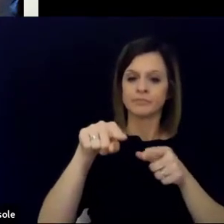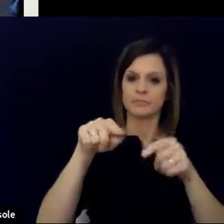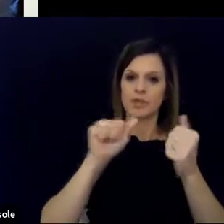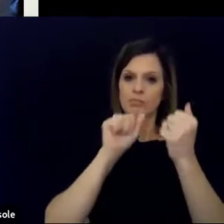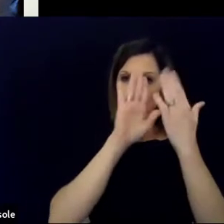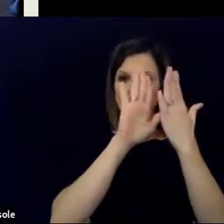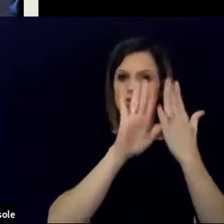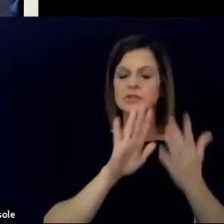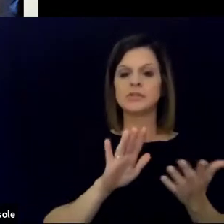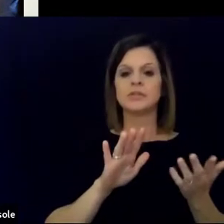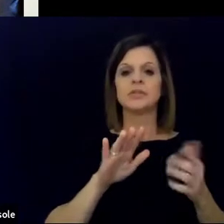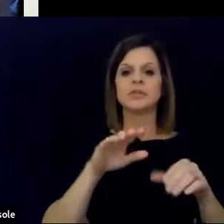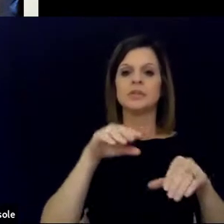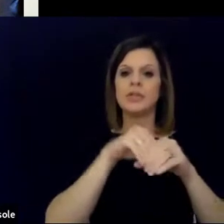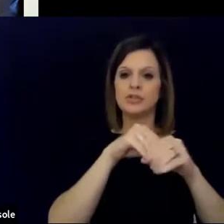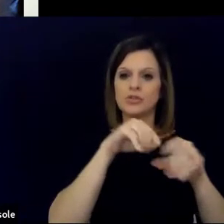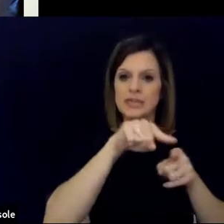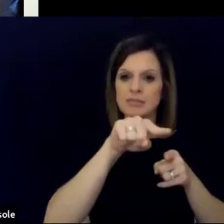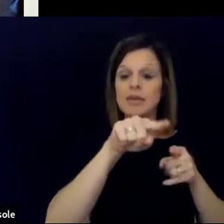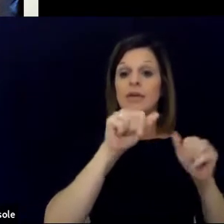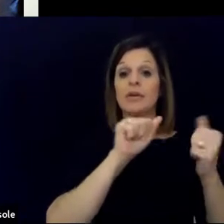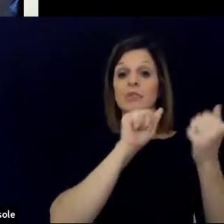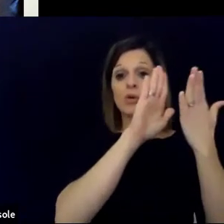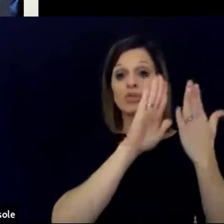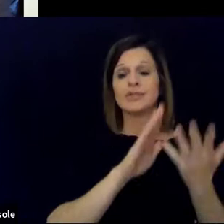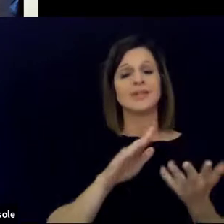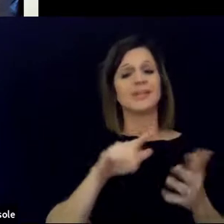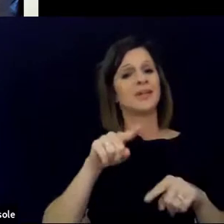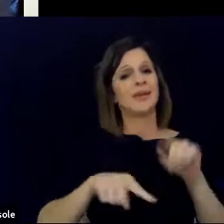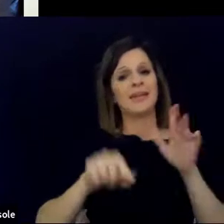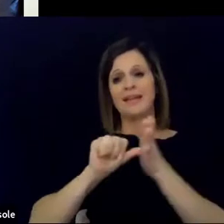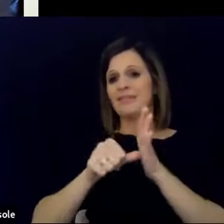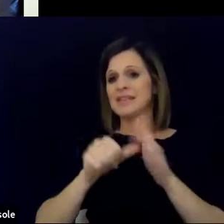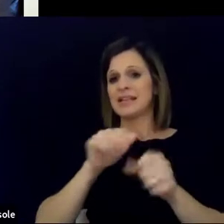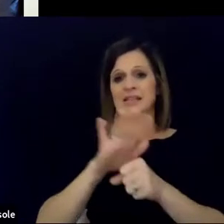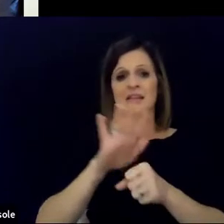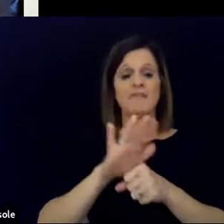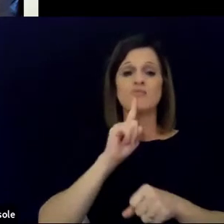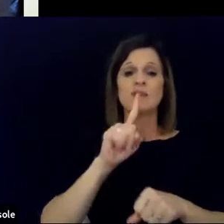with the deaf-blind projects, working with the families, really teaming this together